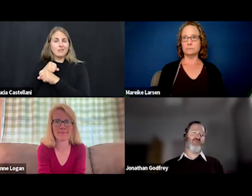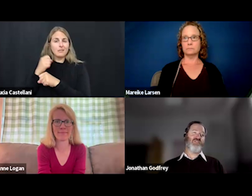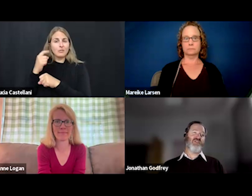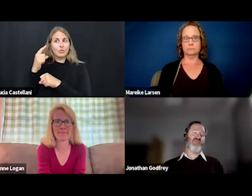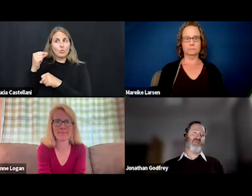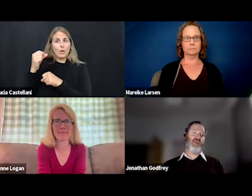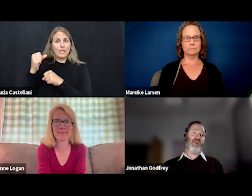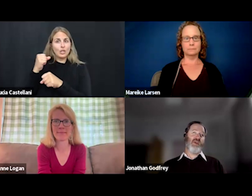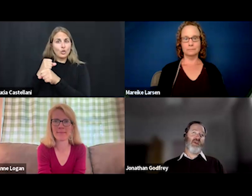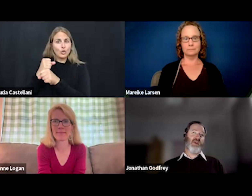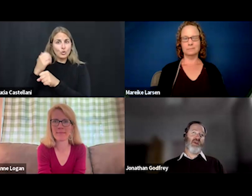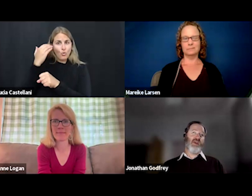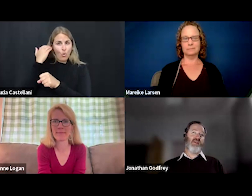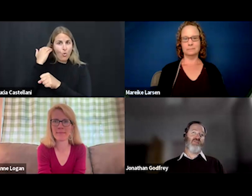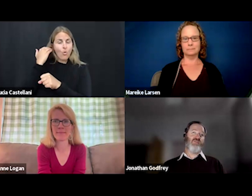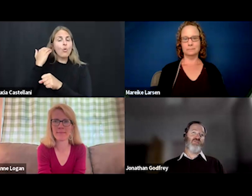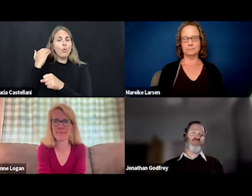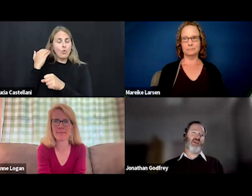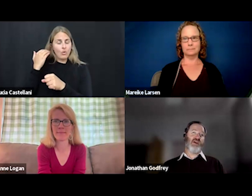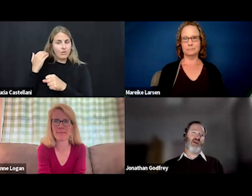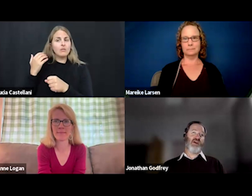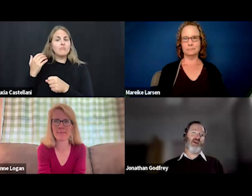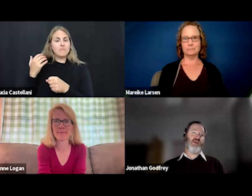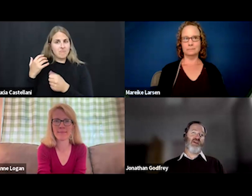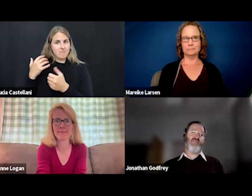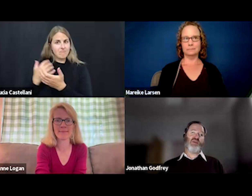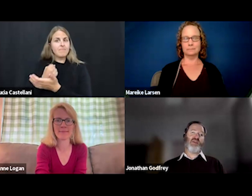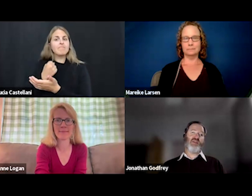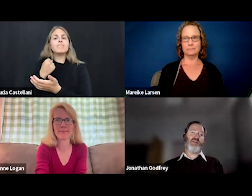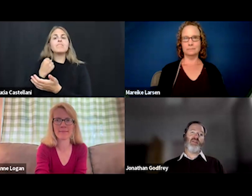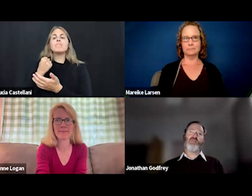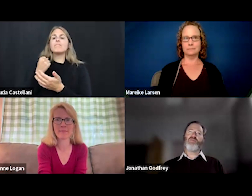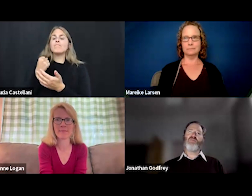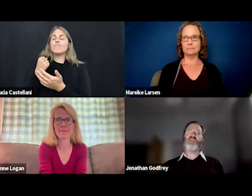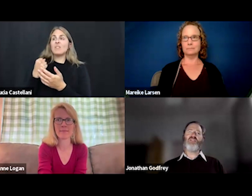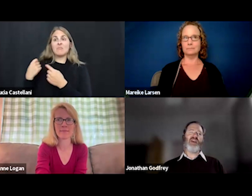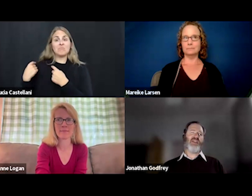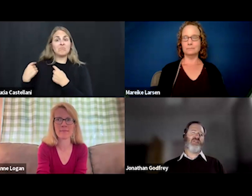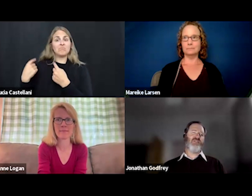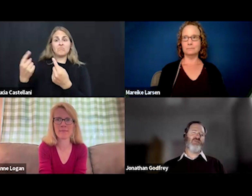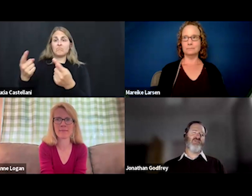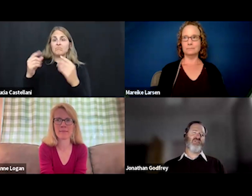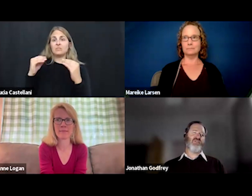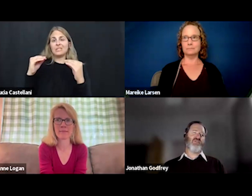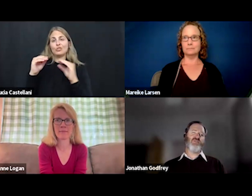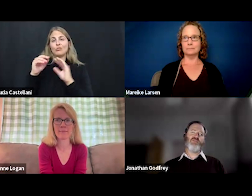Just over. And I have been teaching undergraduate students,